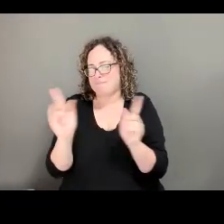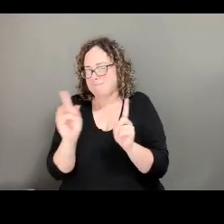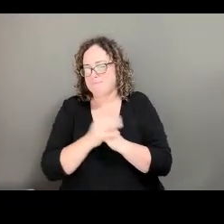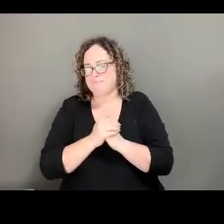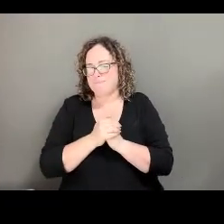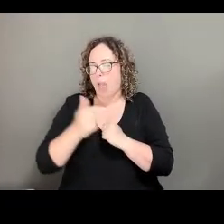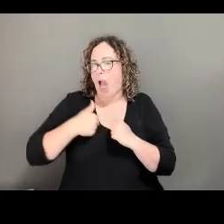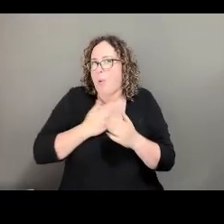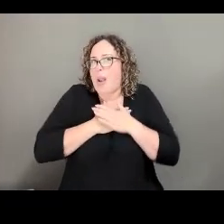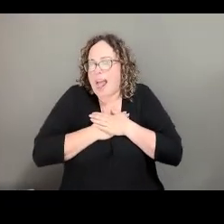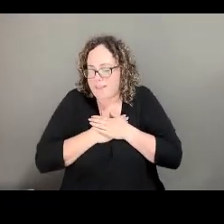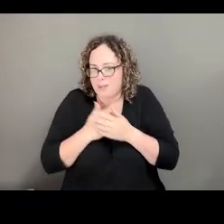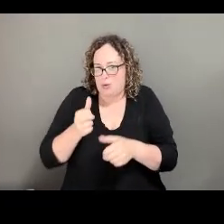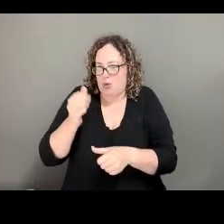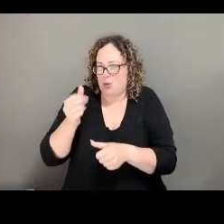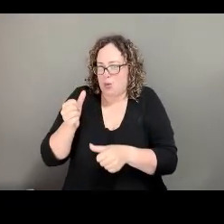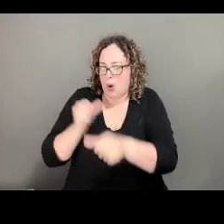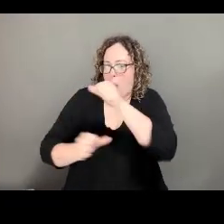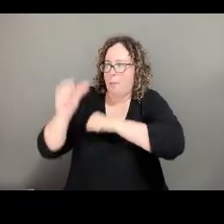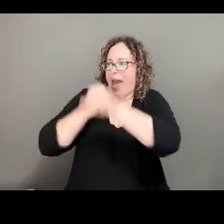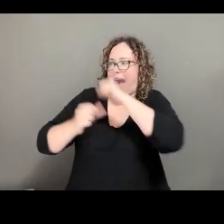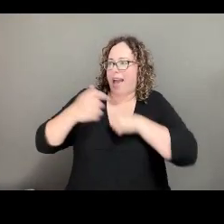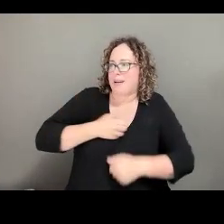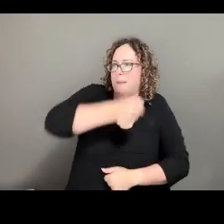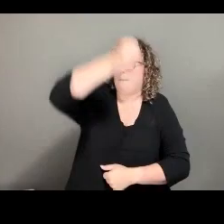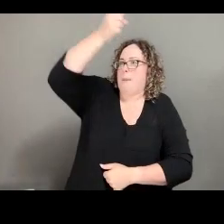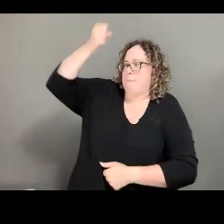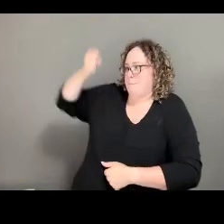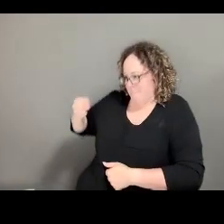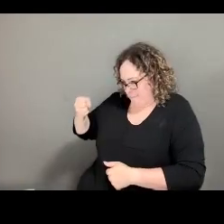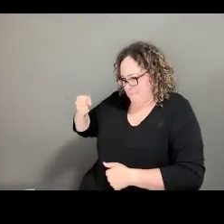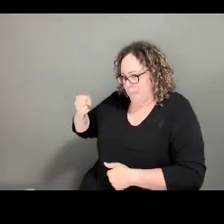and go into the library and somehow copy all of the books